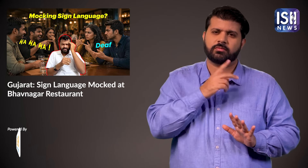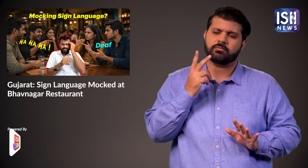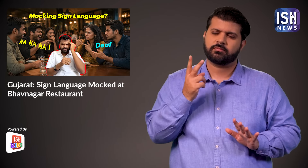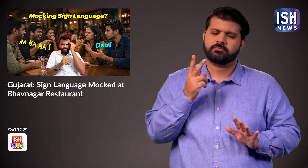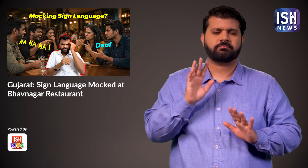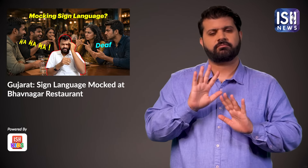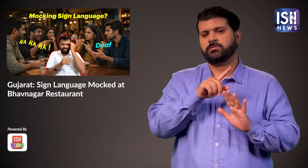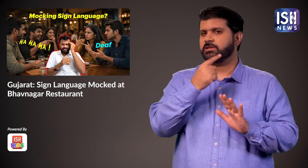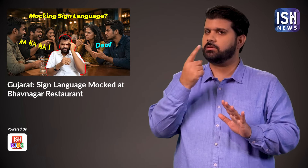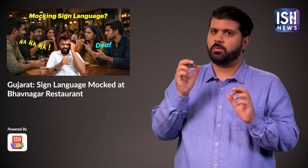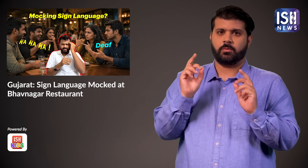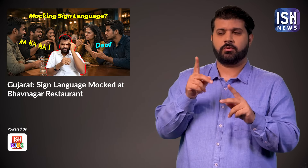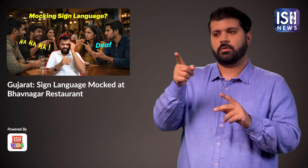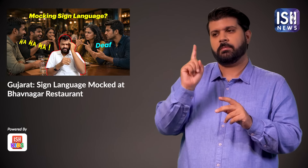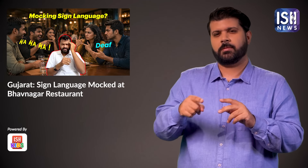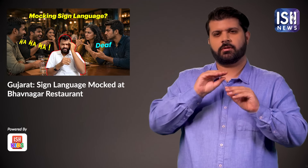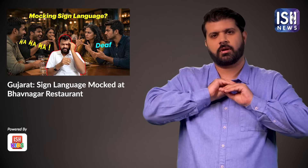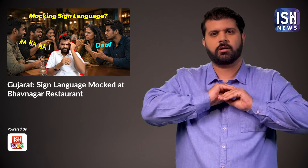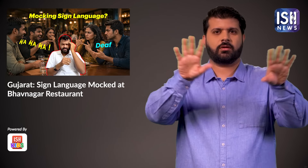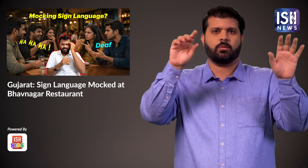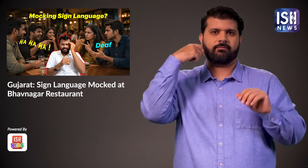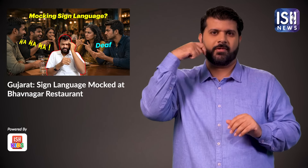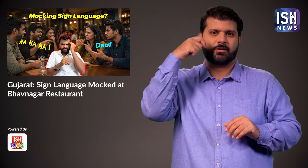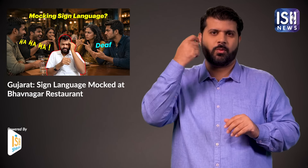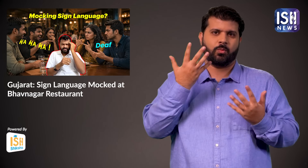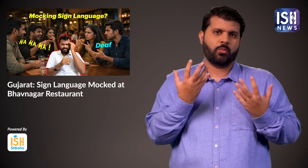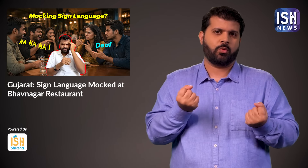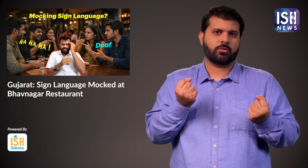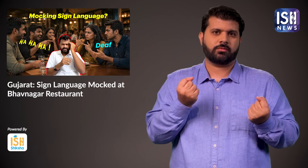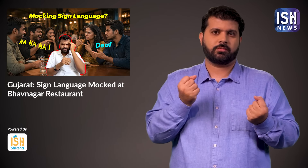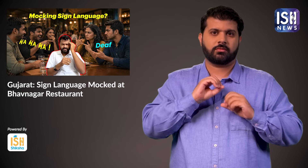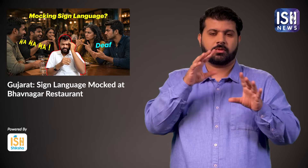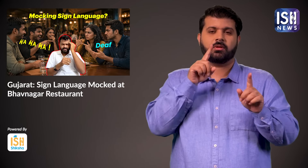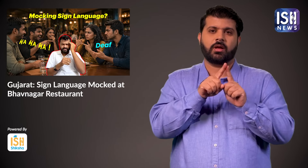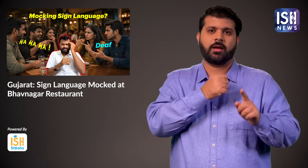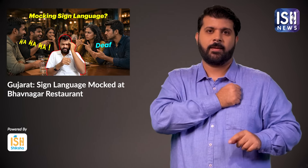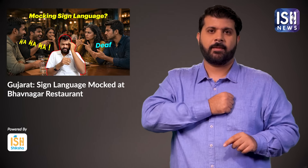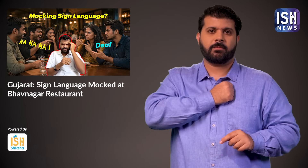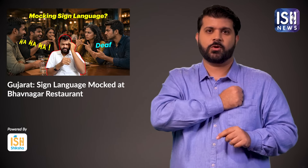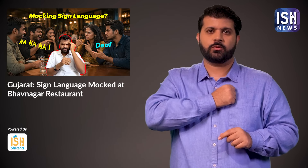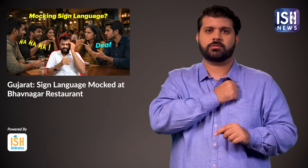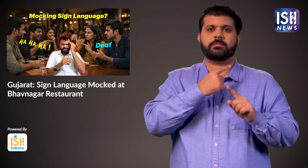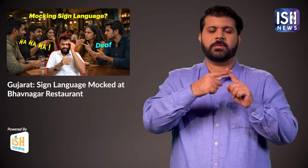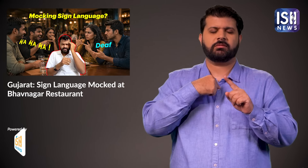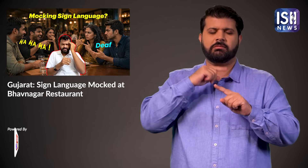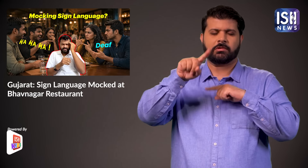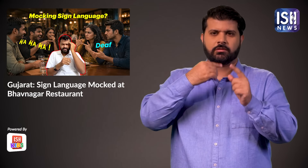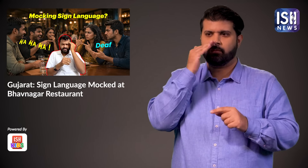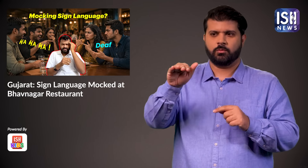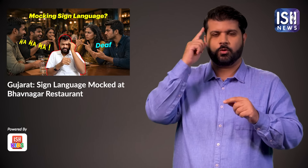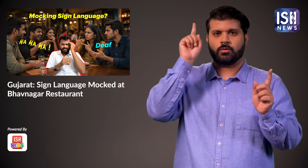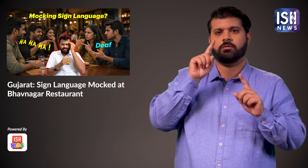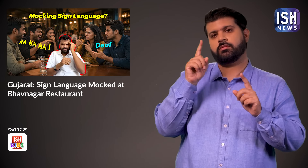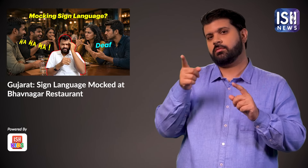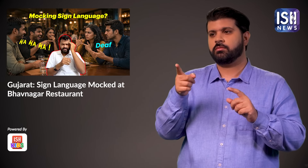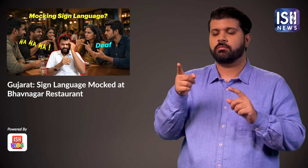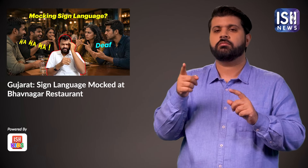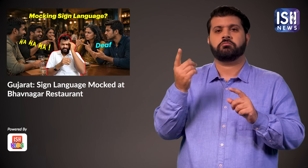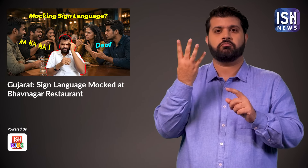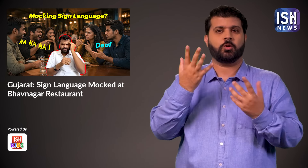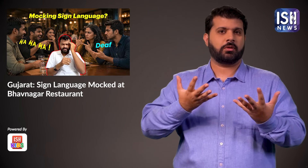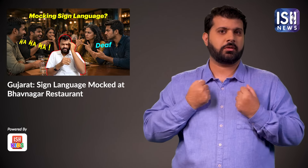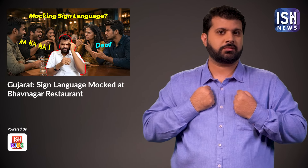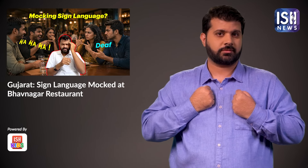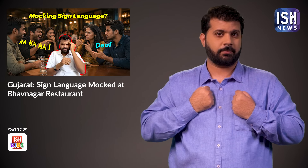Manan told them to record a public apology video and promise not to repeat this behaviour. They agreed.